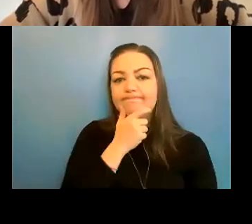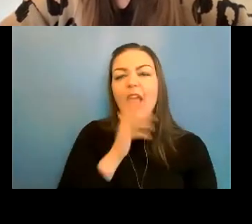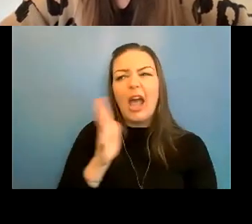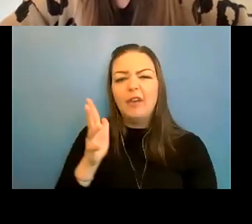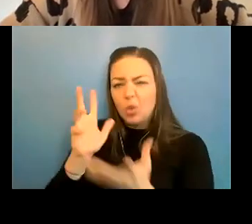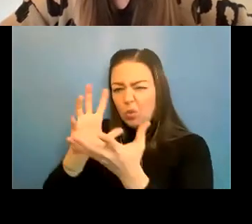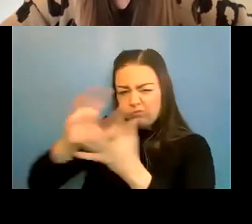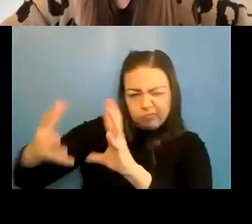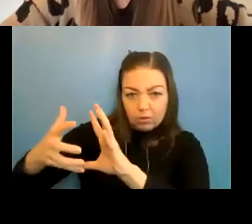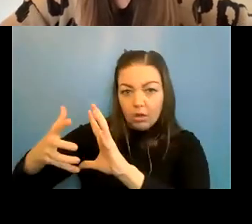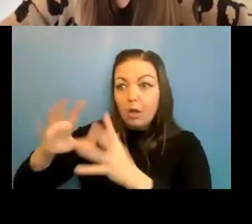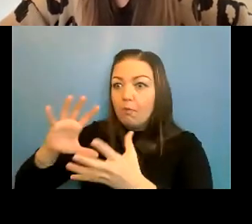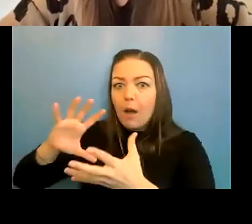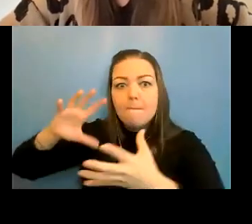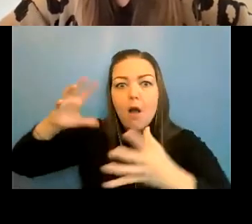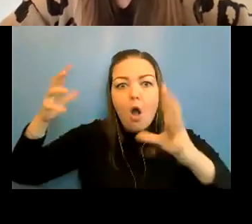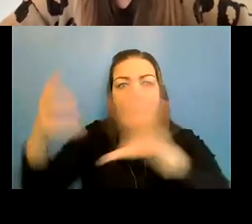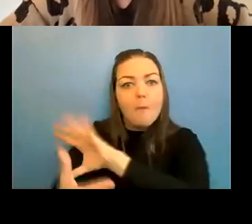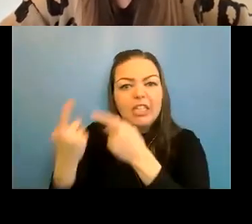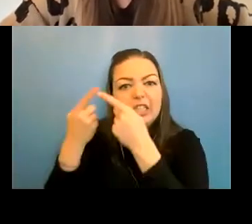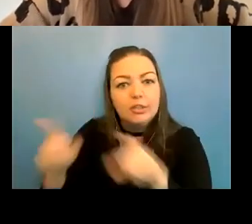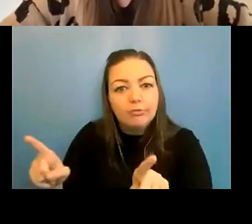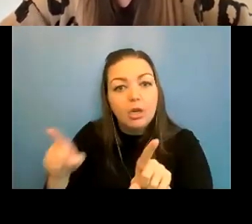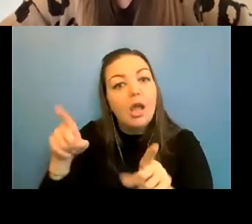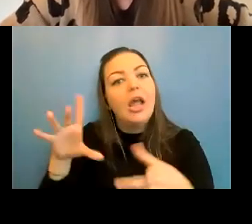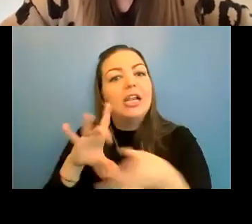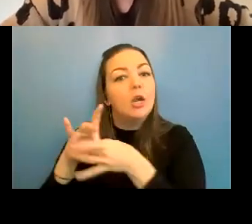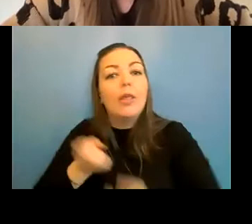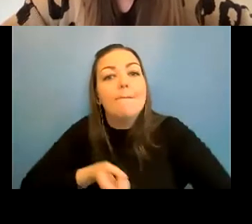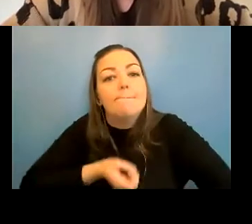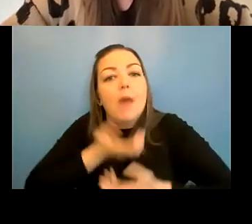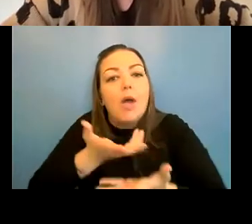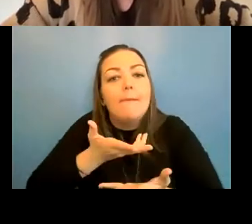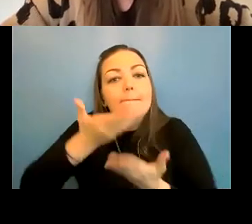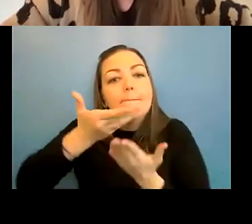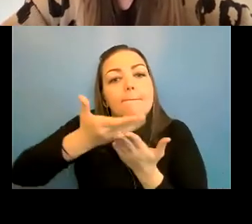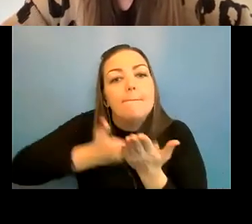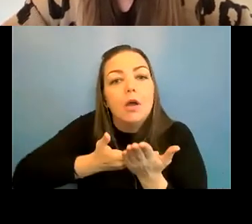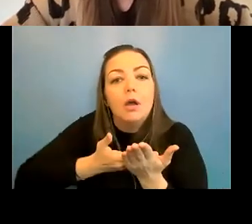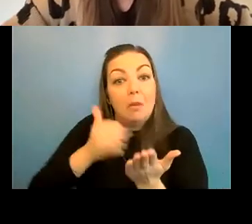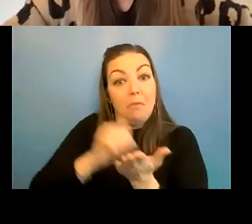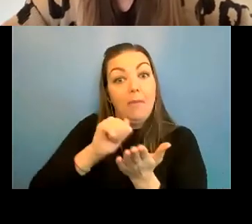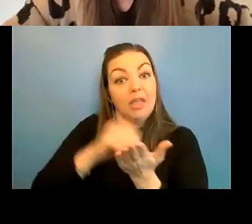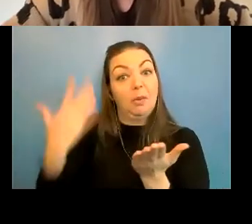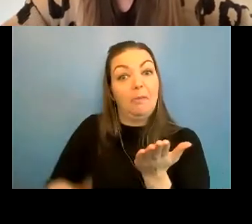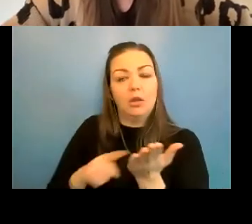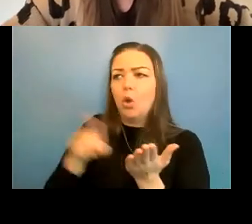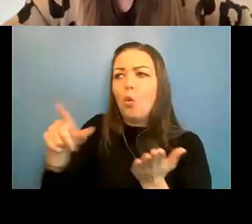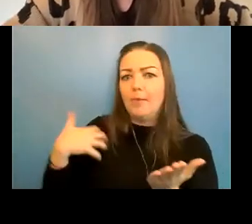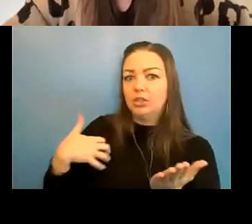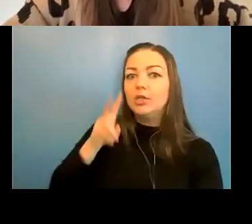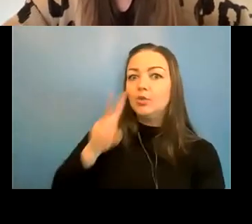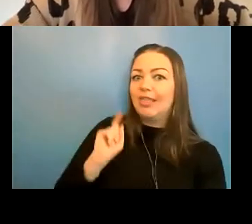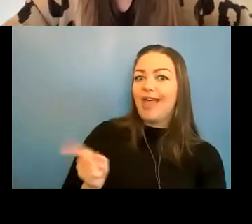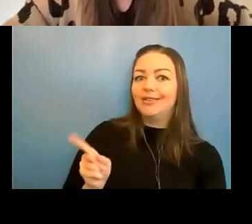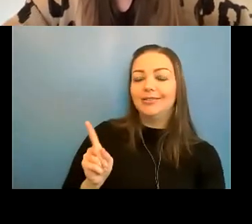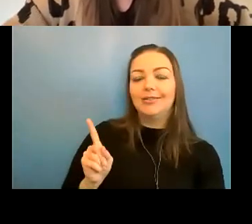from his original commission and that's quite scary in some ways, it's not how it was originally designed but it's going to be a very interesting piece of work based around a